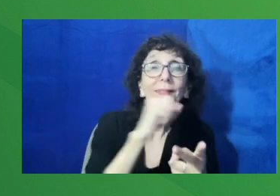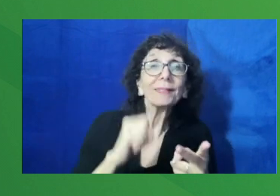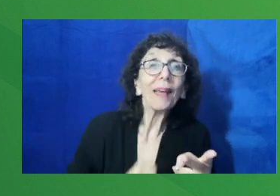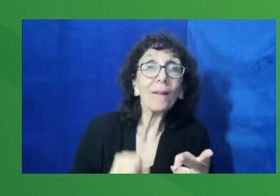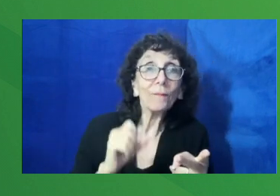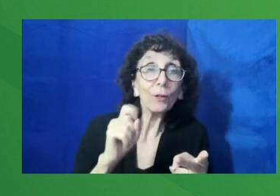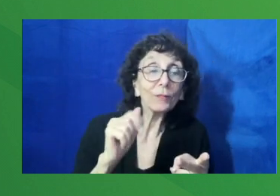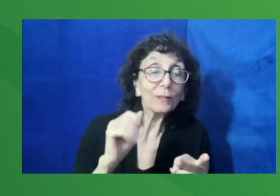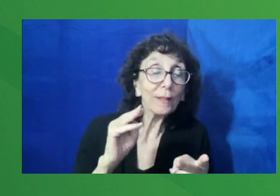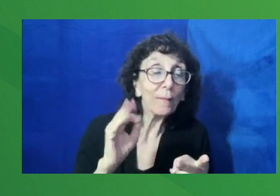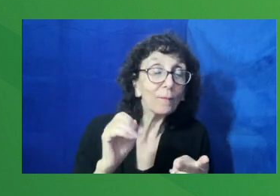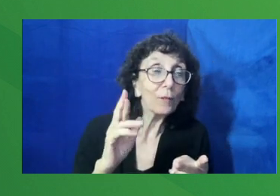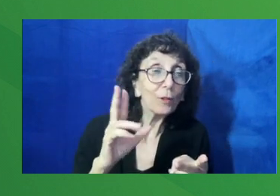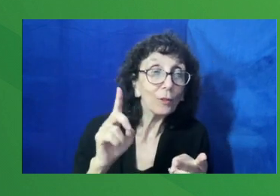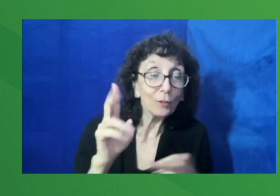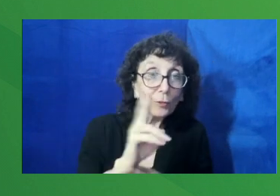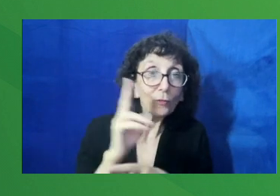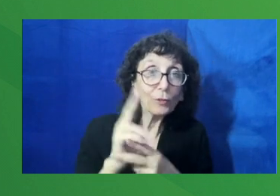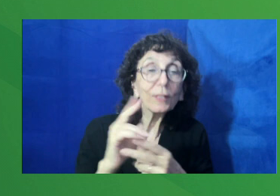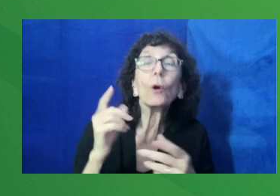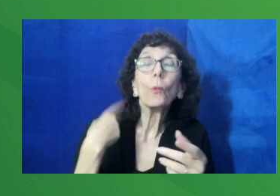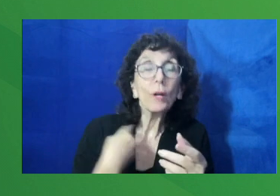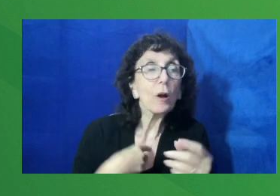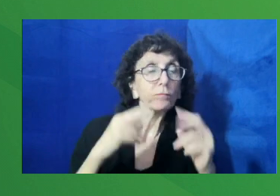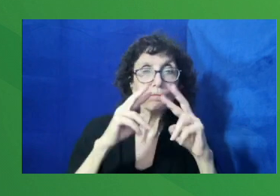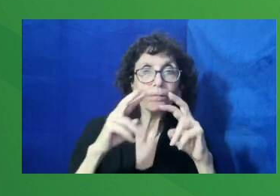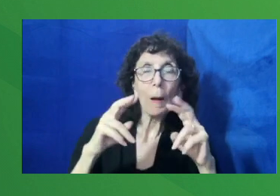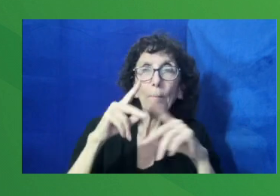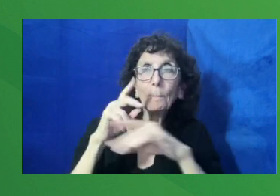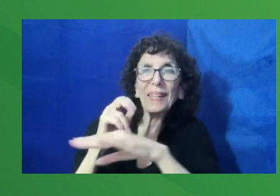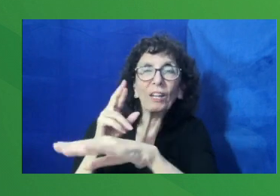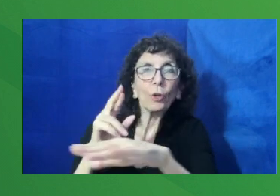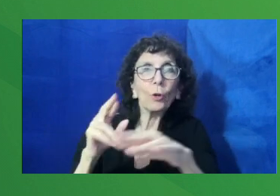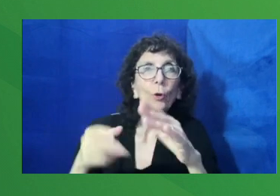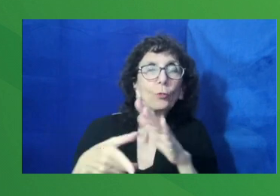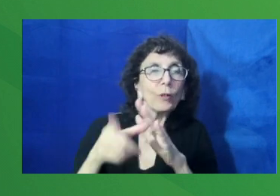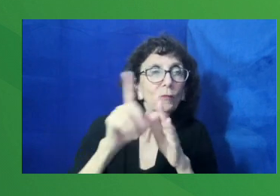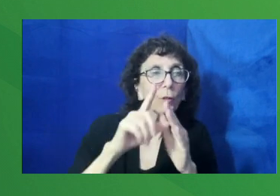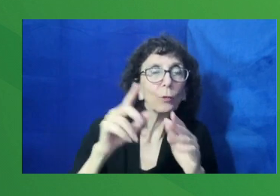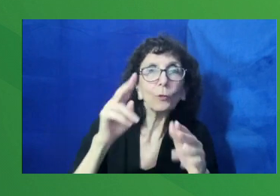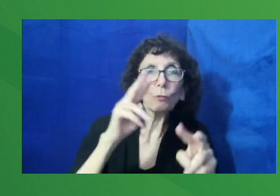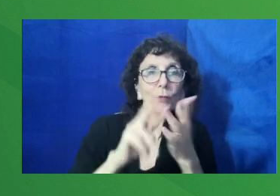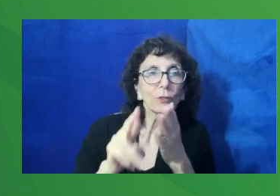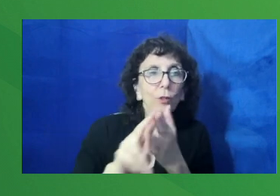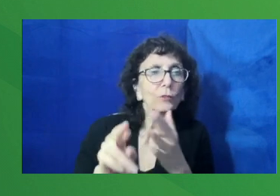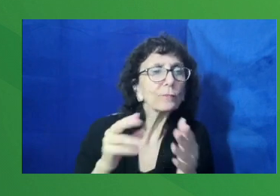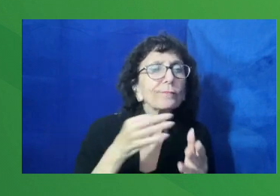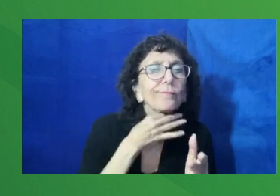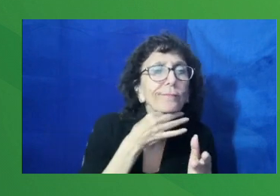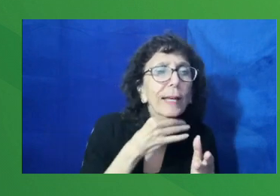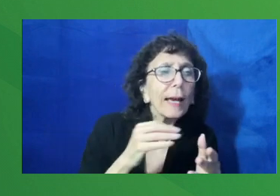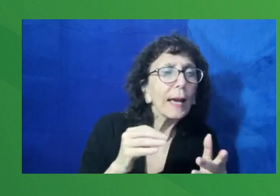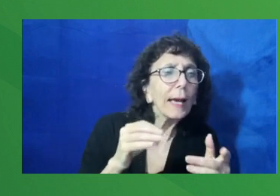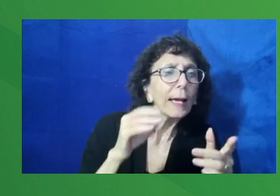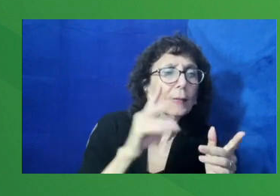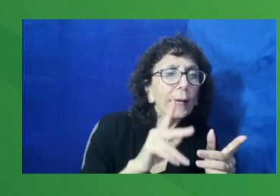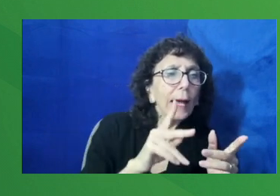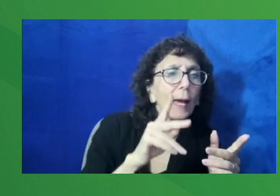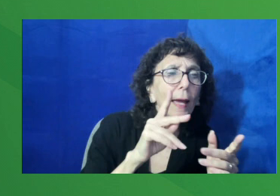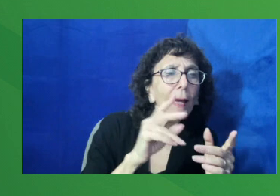systemic reviews of peer-reviewed research related to the effectiveness of K 12 EE, how to make